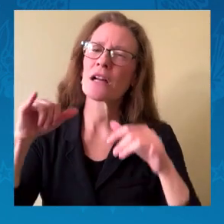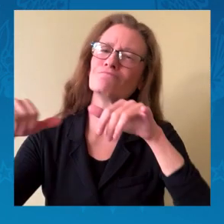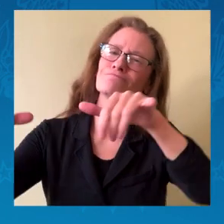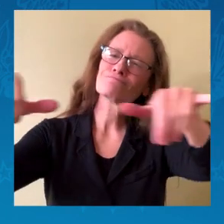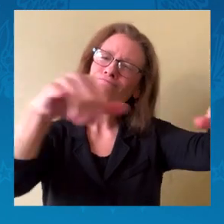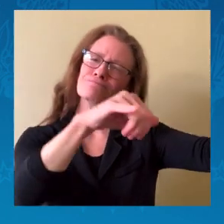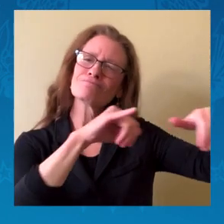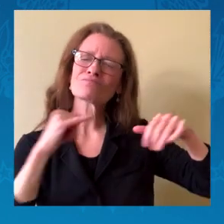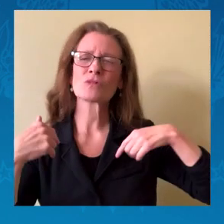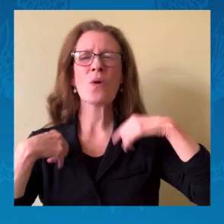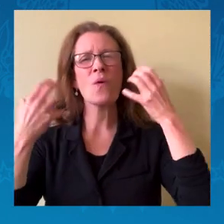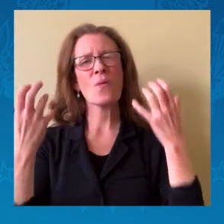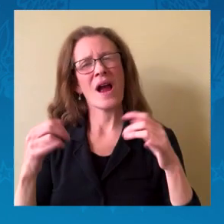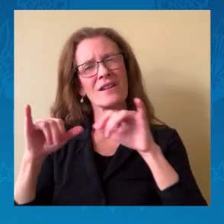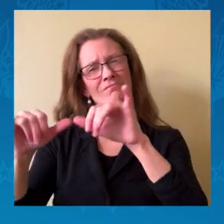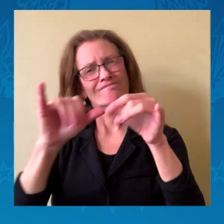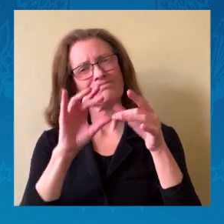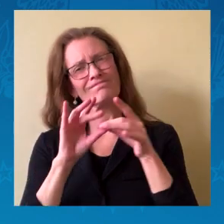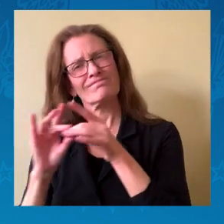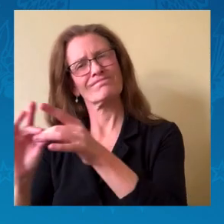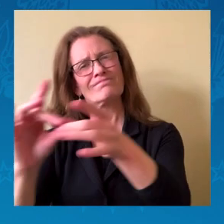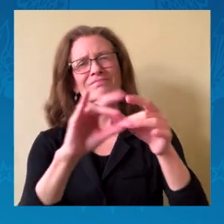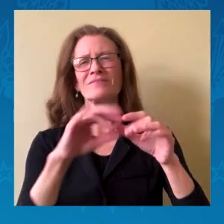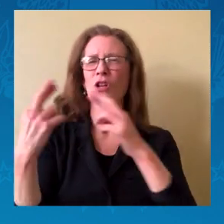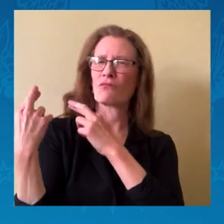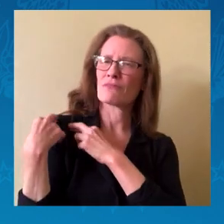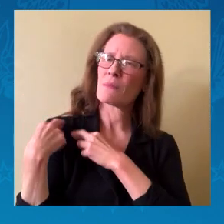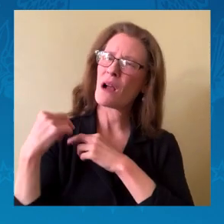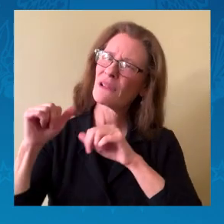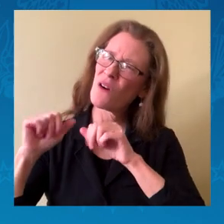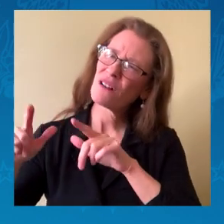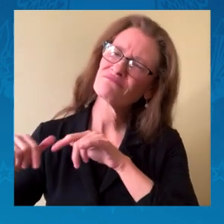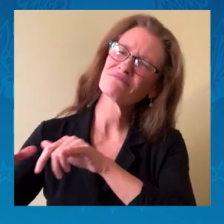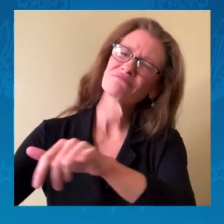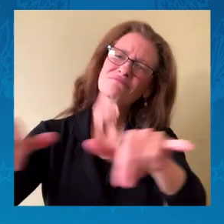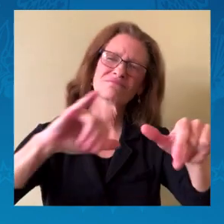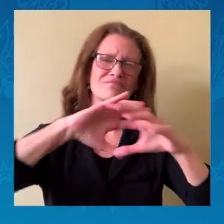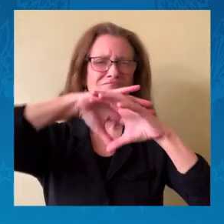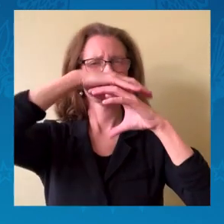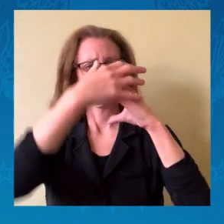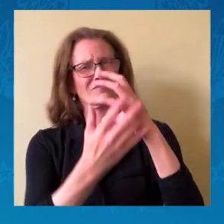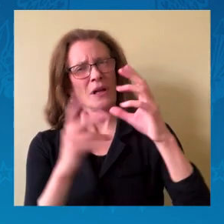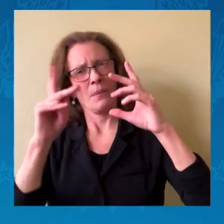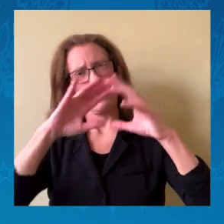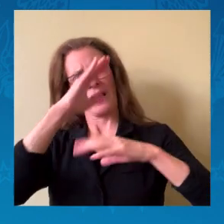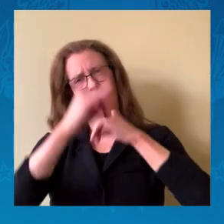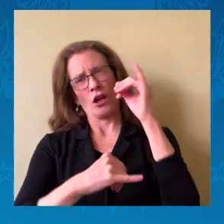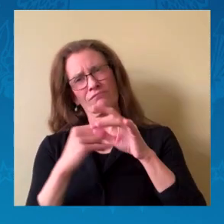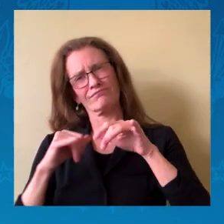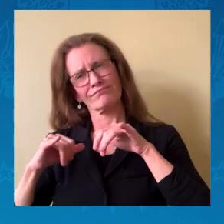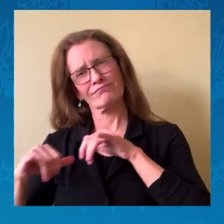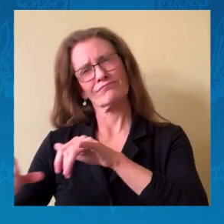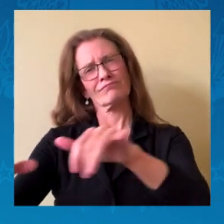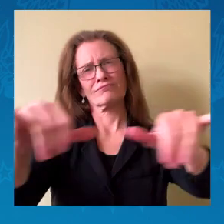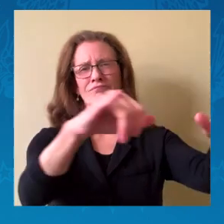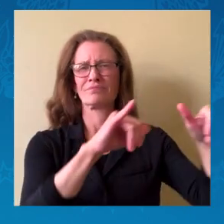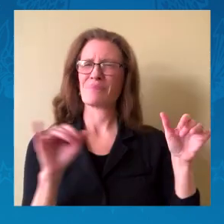for the full range of governmental and private sector space activities within the United Nations Committee